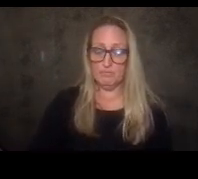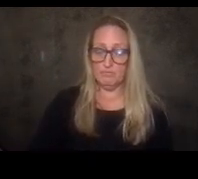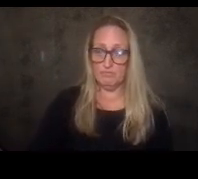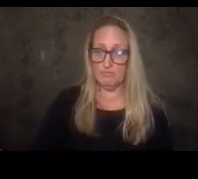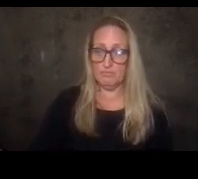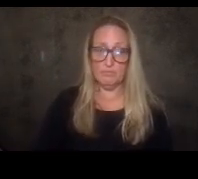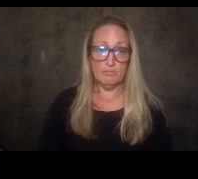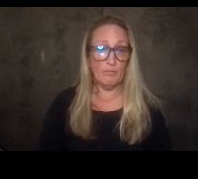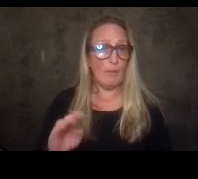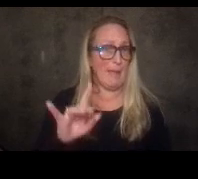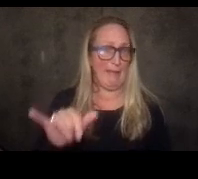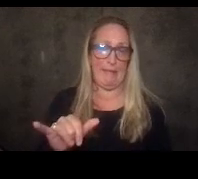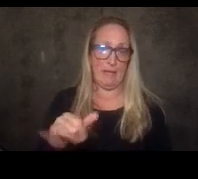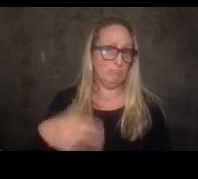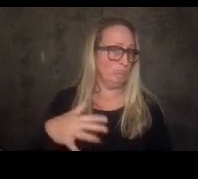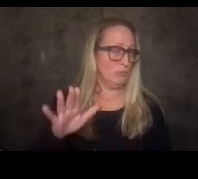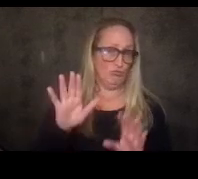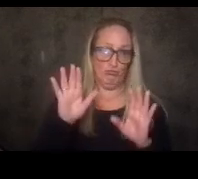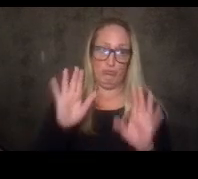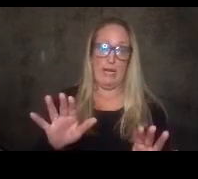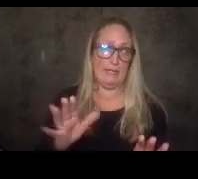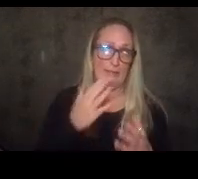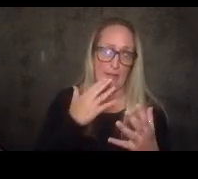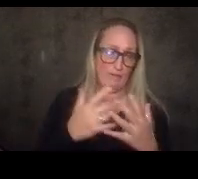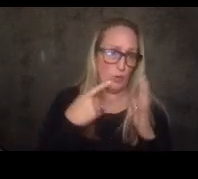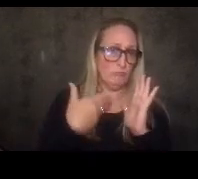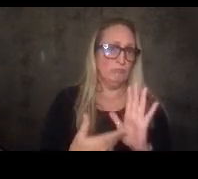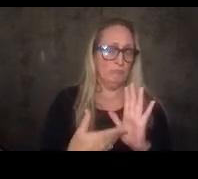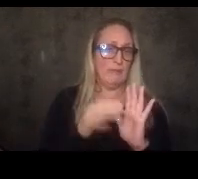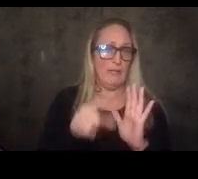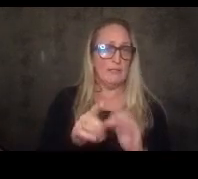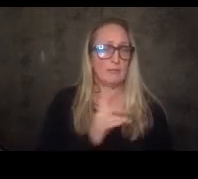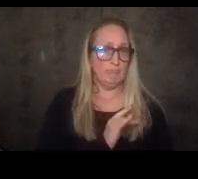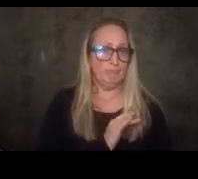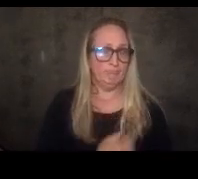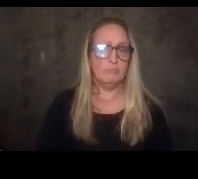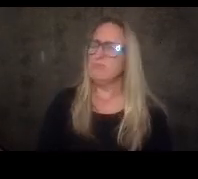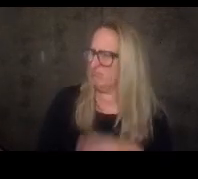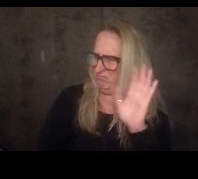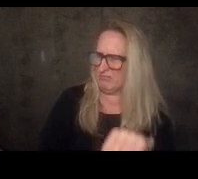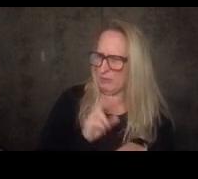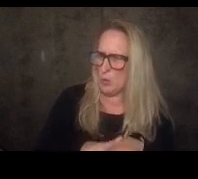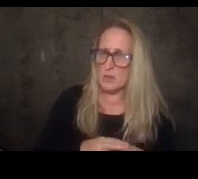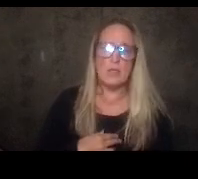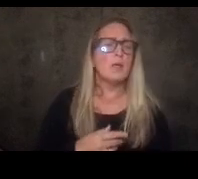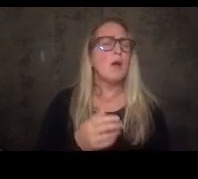But Bailey this is this looks great. Thank you for demonstrating this. Of course, for a few more seconds here.